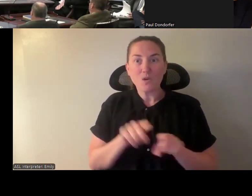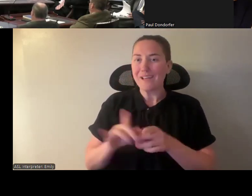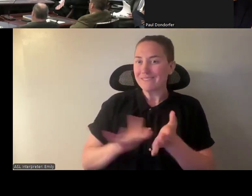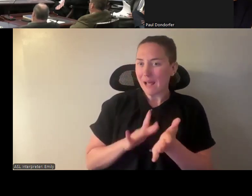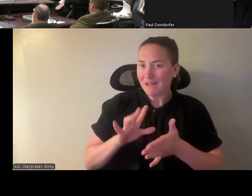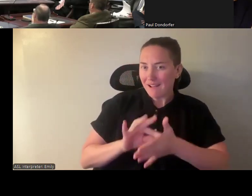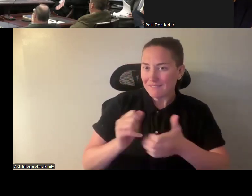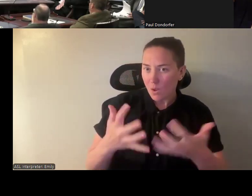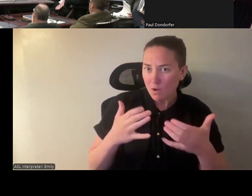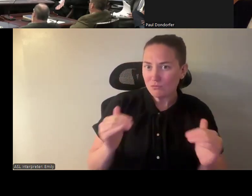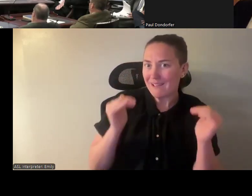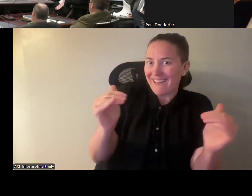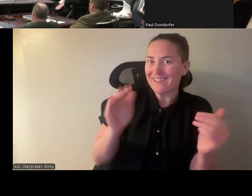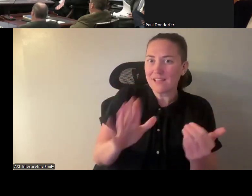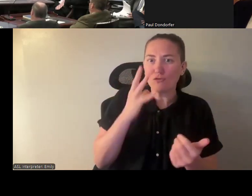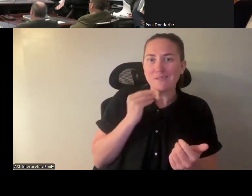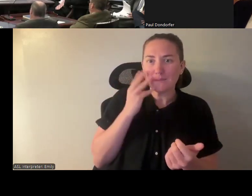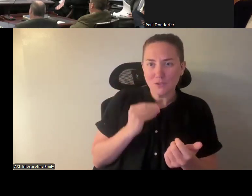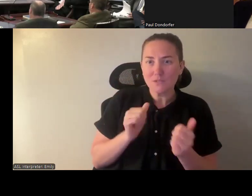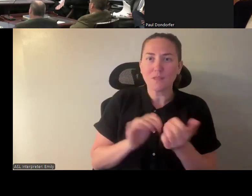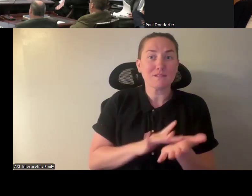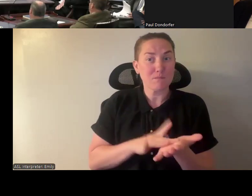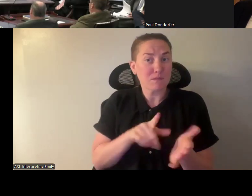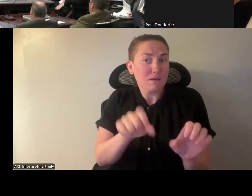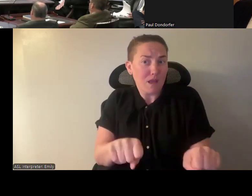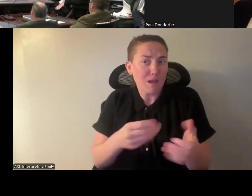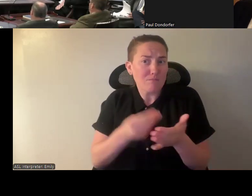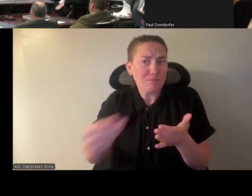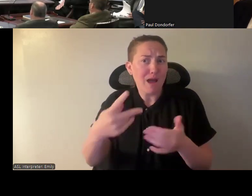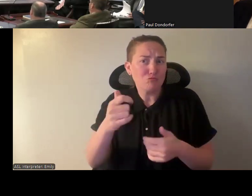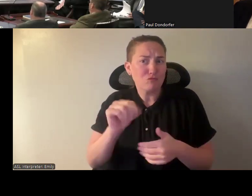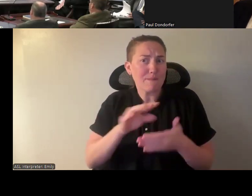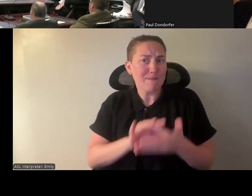to enhance their experience on the tablet they can purchase premium content at their choice